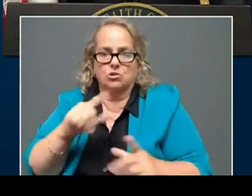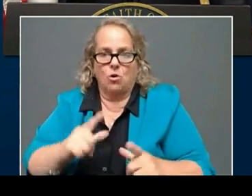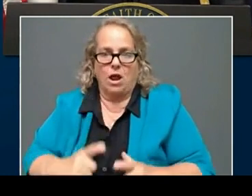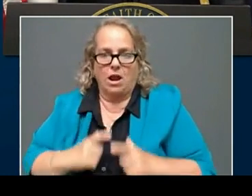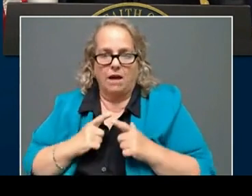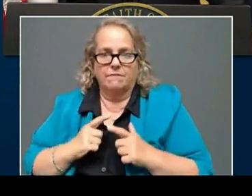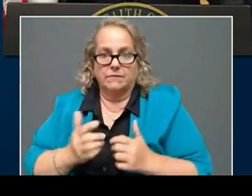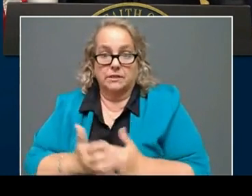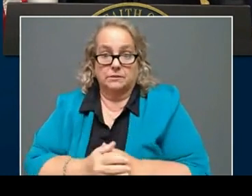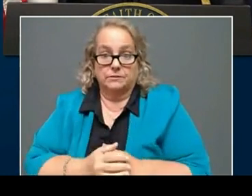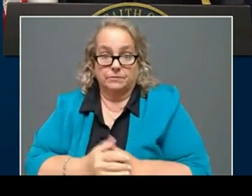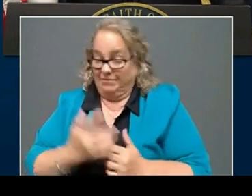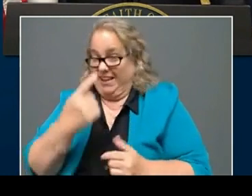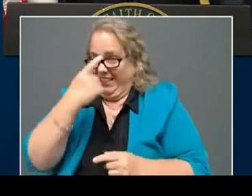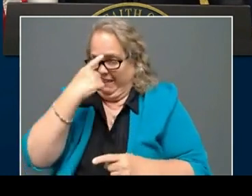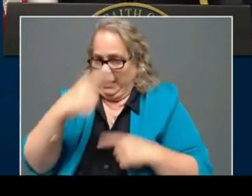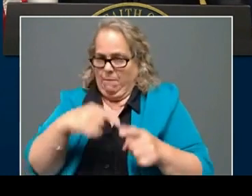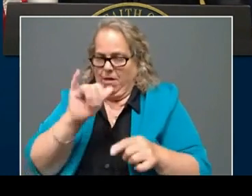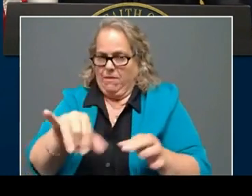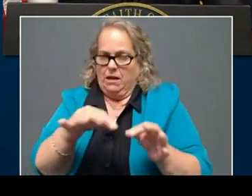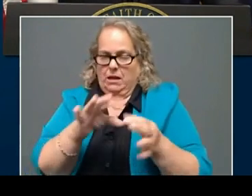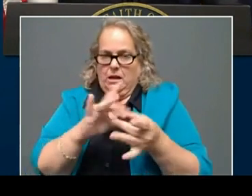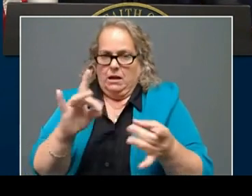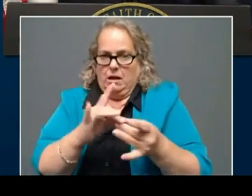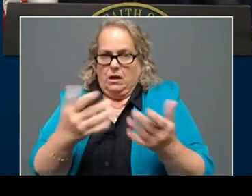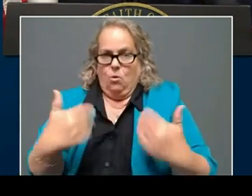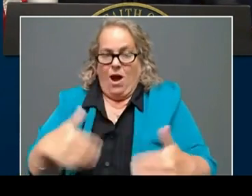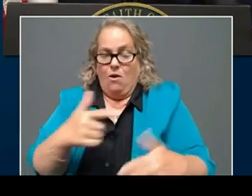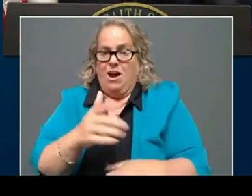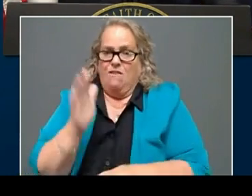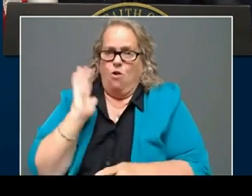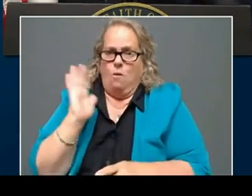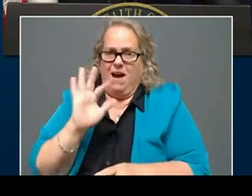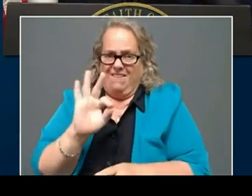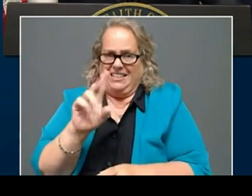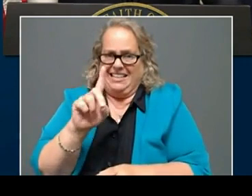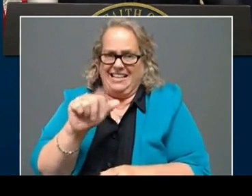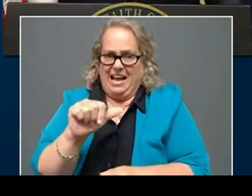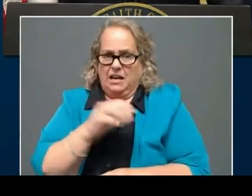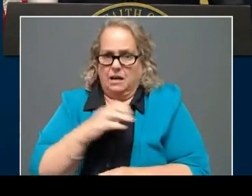Think about that is the former FDA commissioner, right? He's got he's we